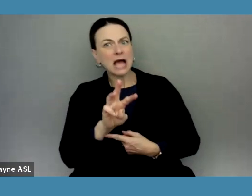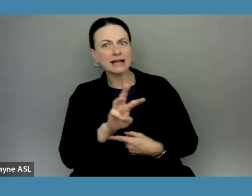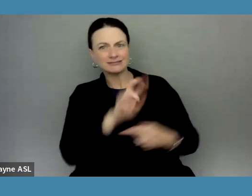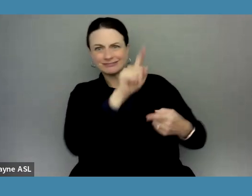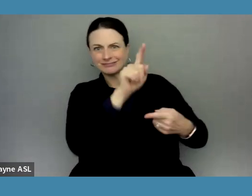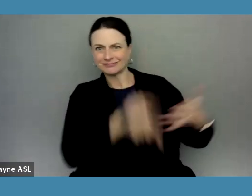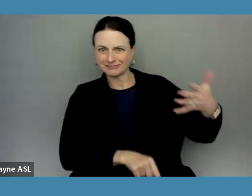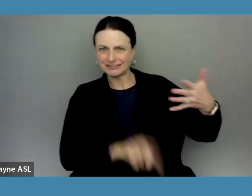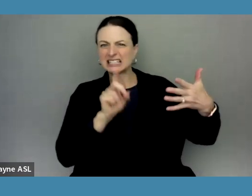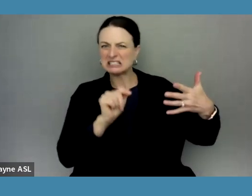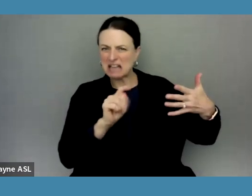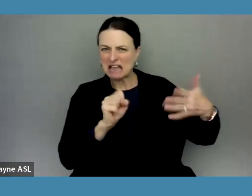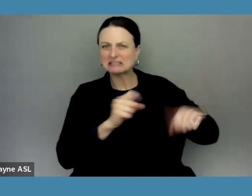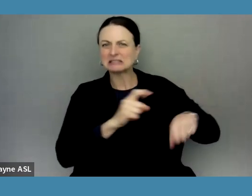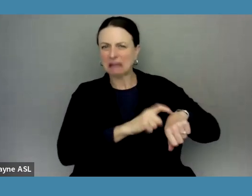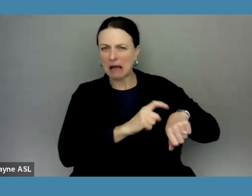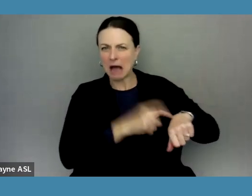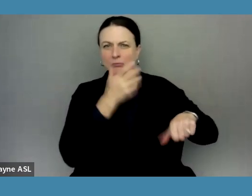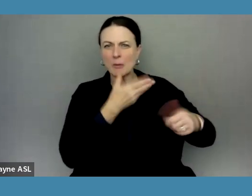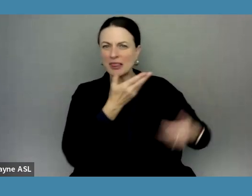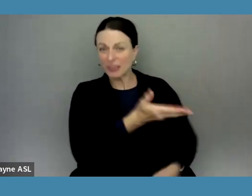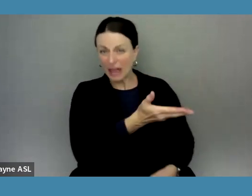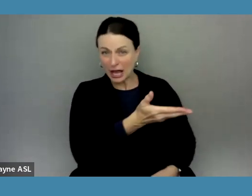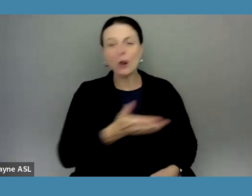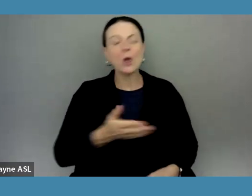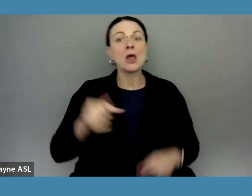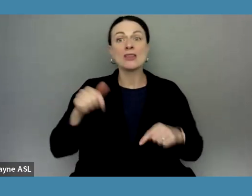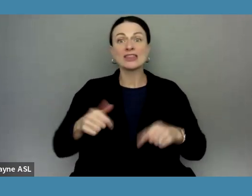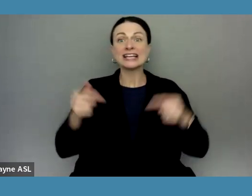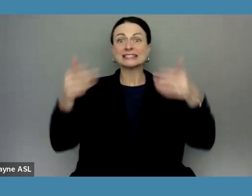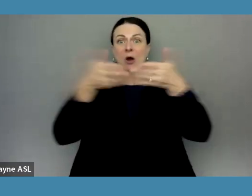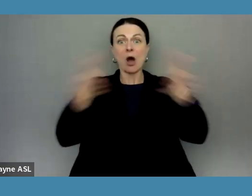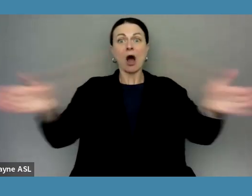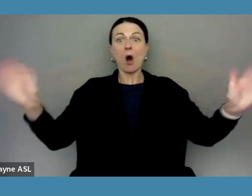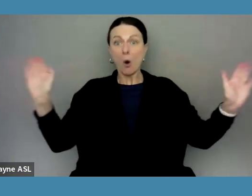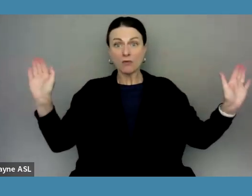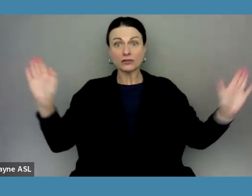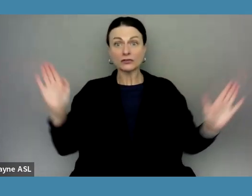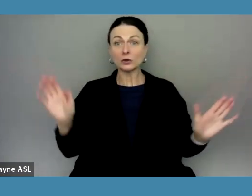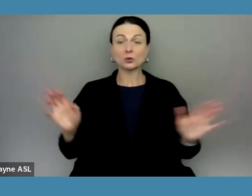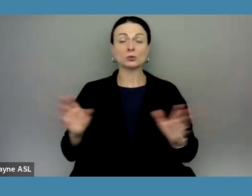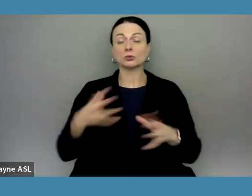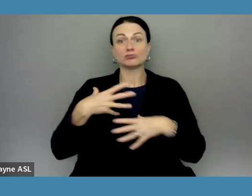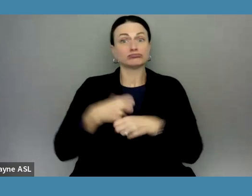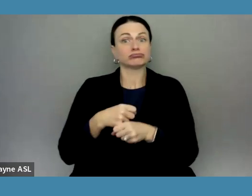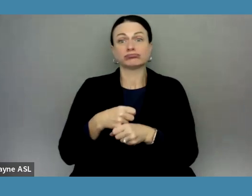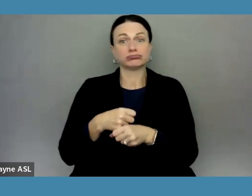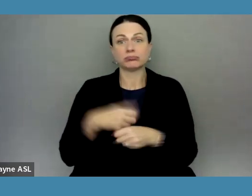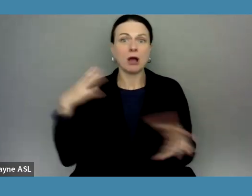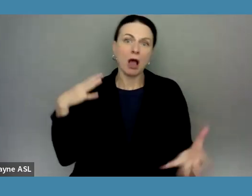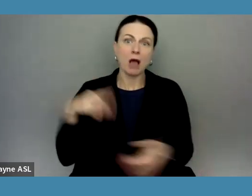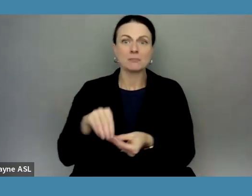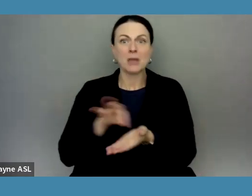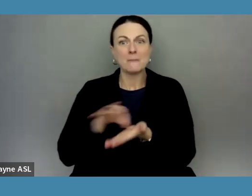on the discrete topics, this is going to be more of an overview of kind of the whole Medicaid fair hearing process,